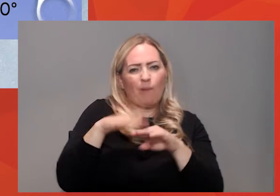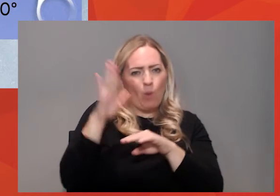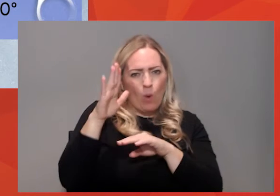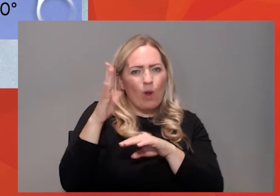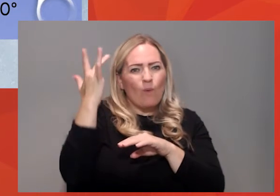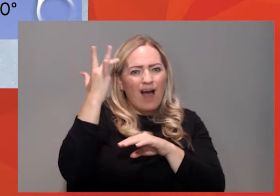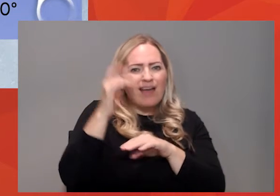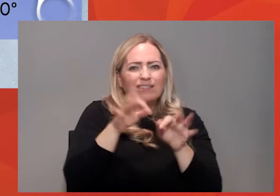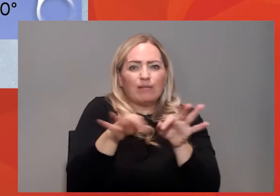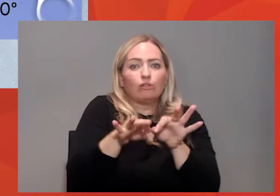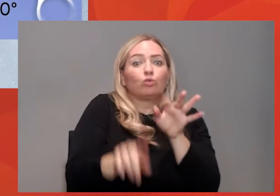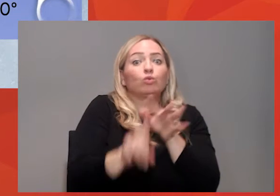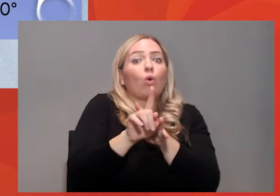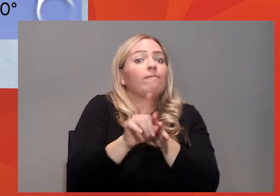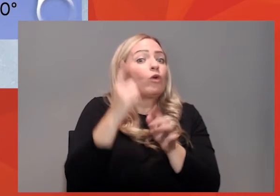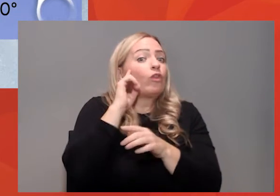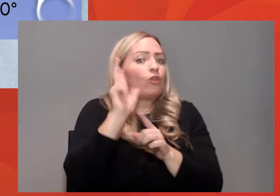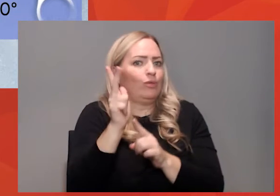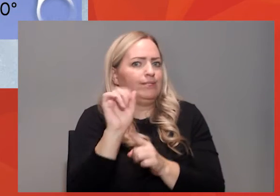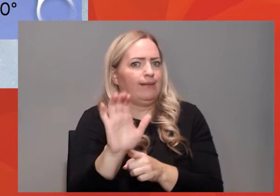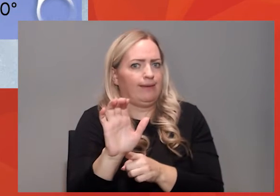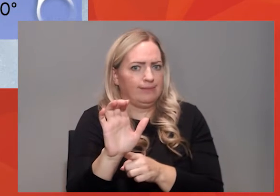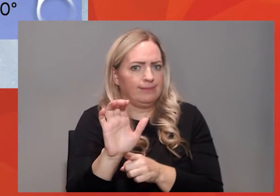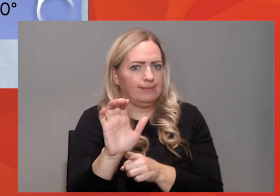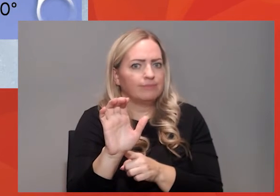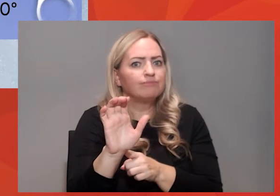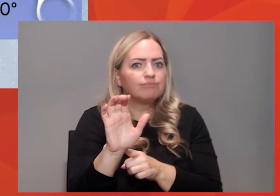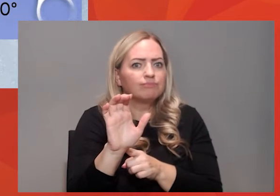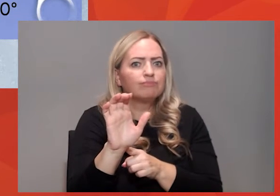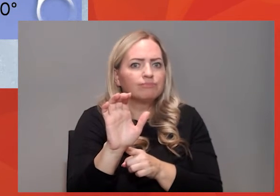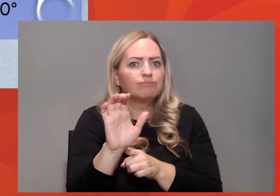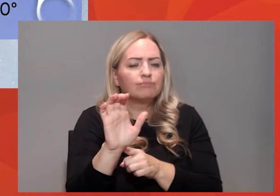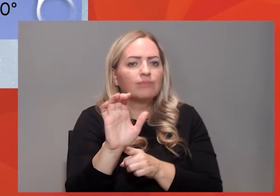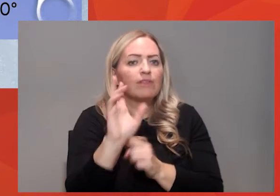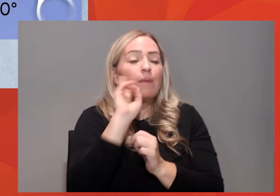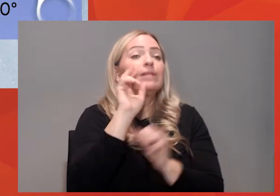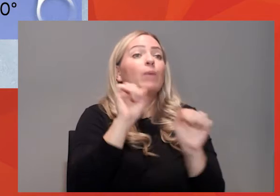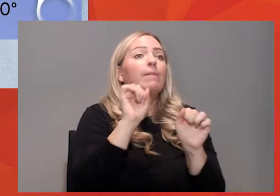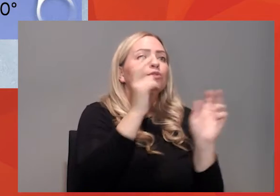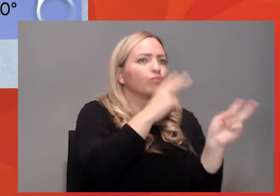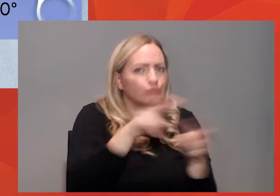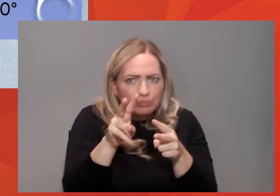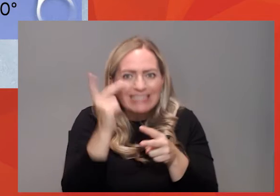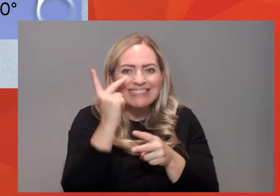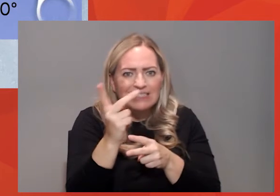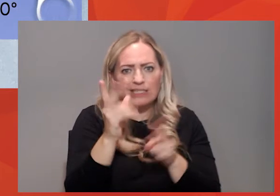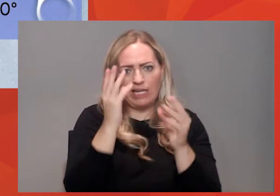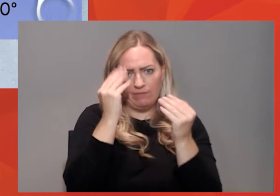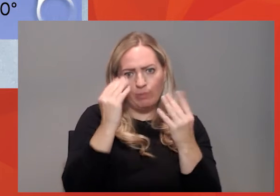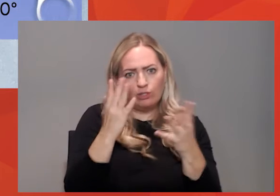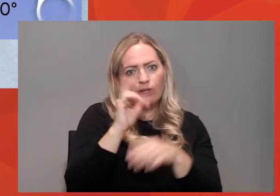Subtitles should appear for three seconds, which is enough to reach, receive this information and